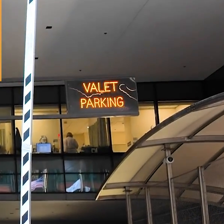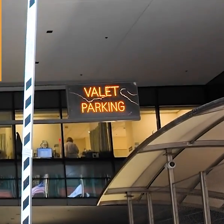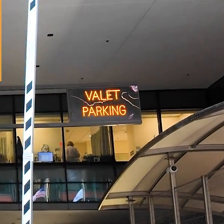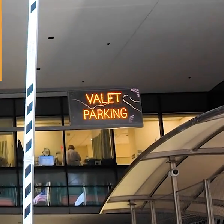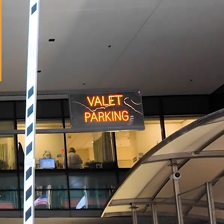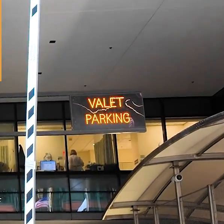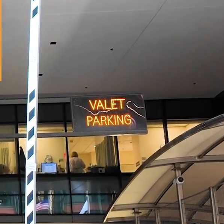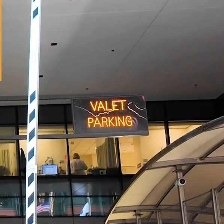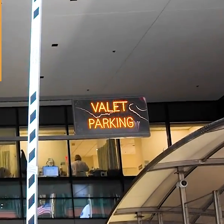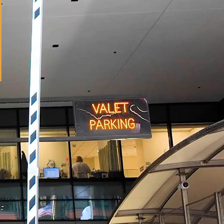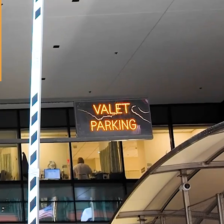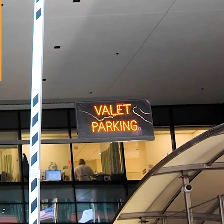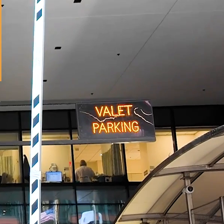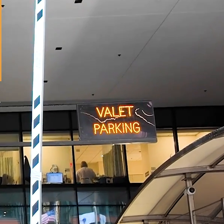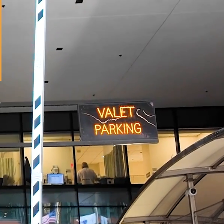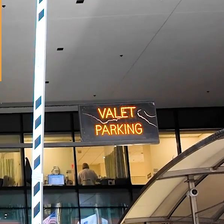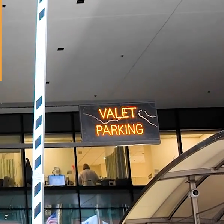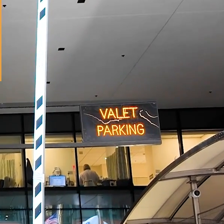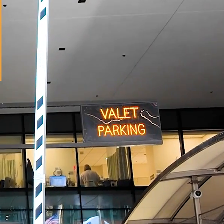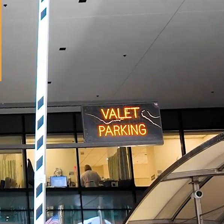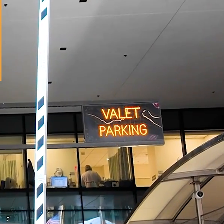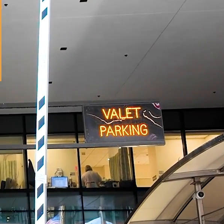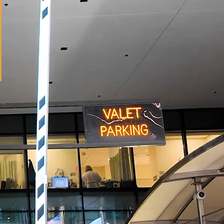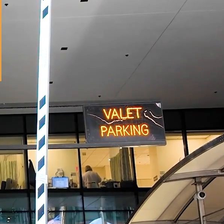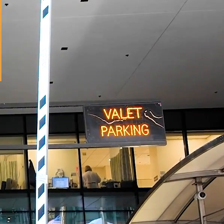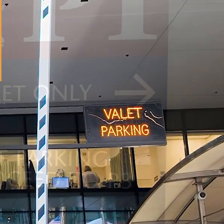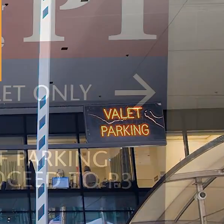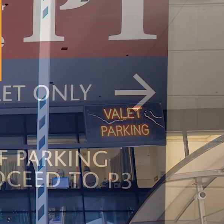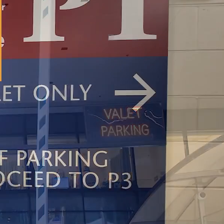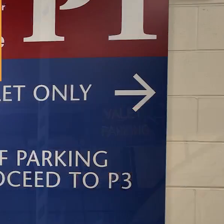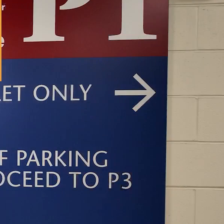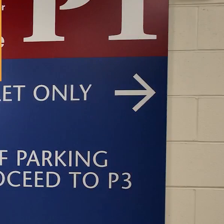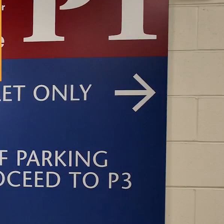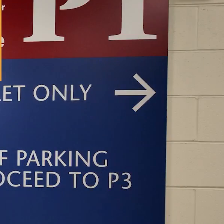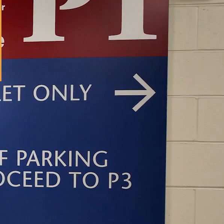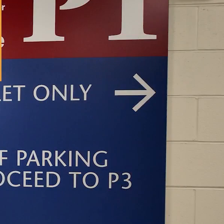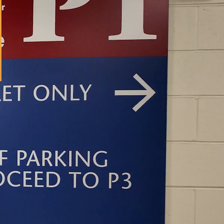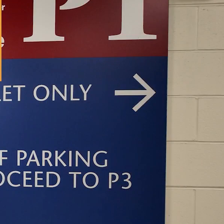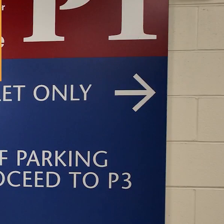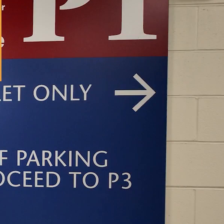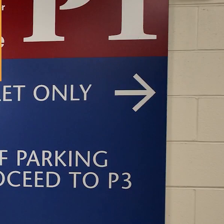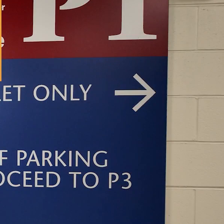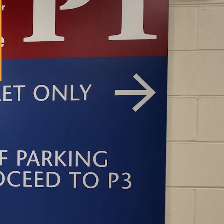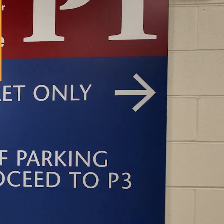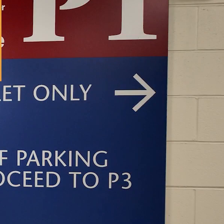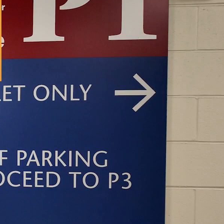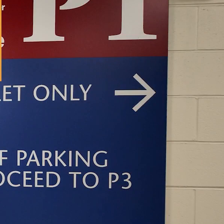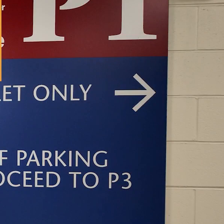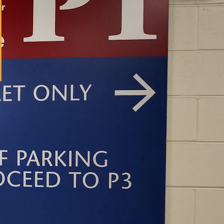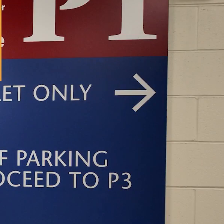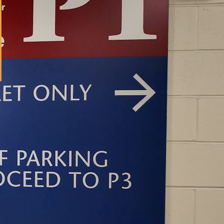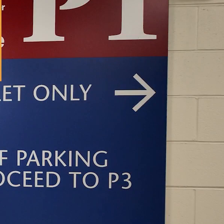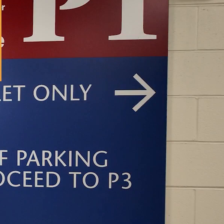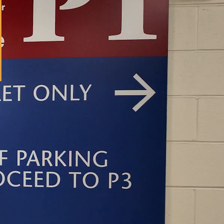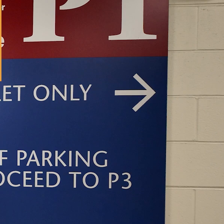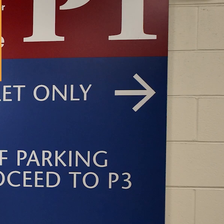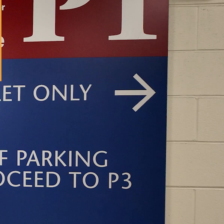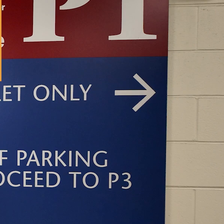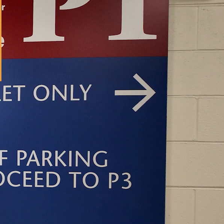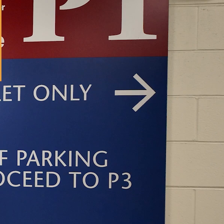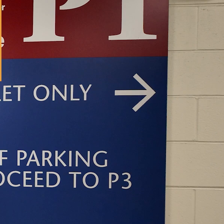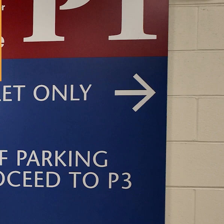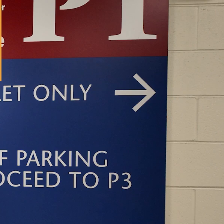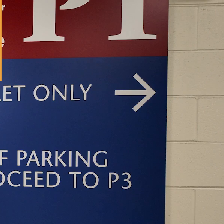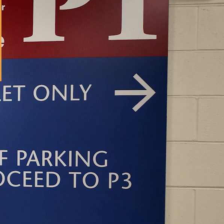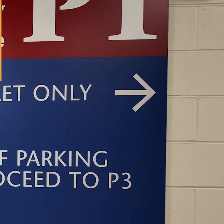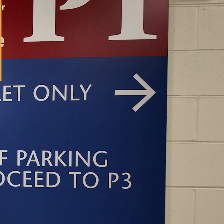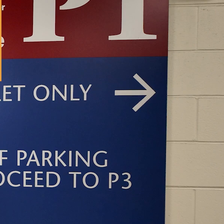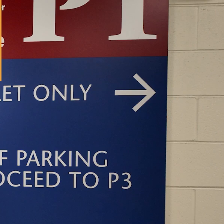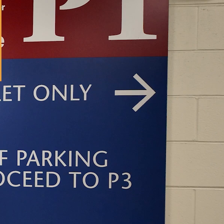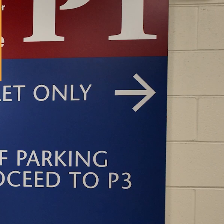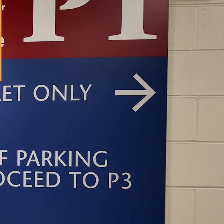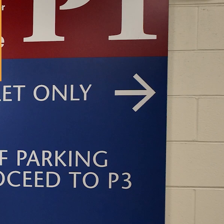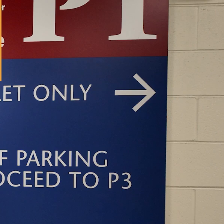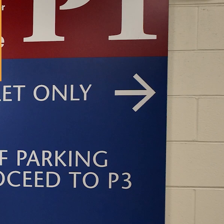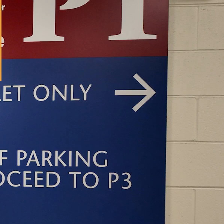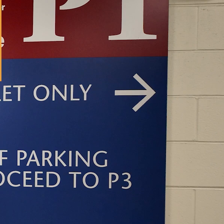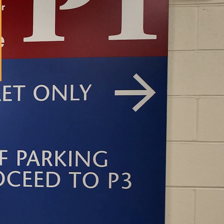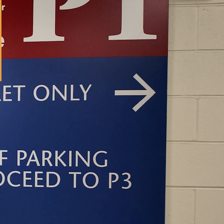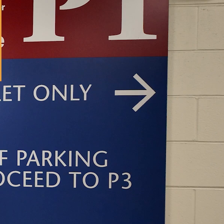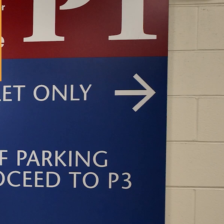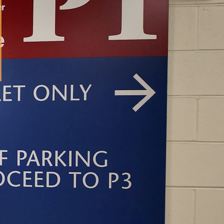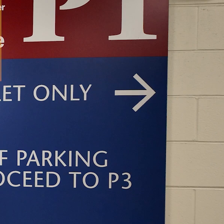or self park on floors P3 through P6 of the garage.